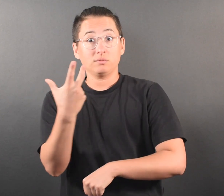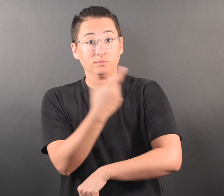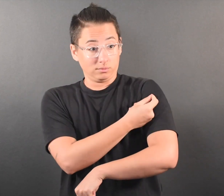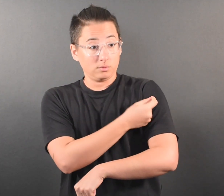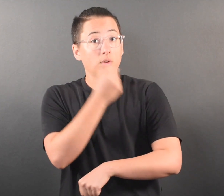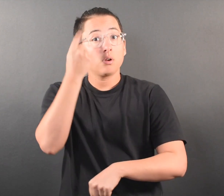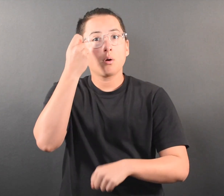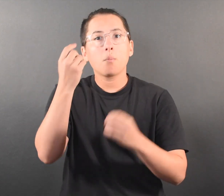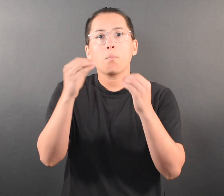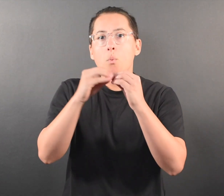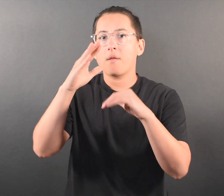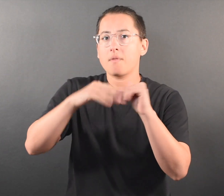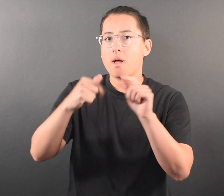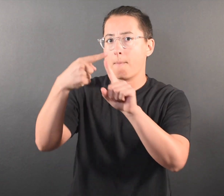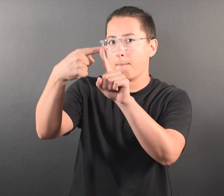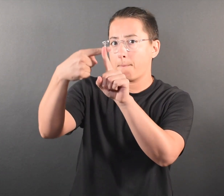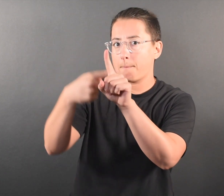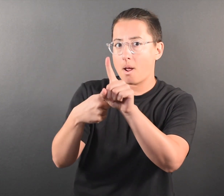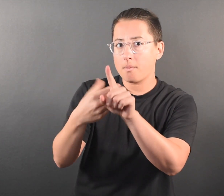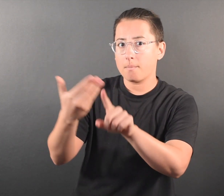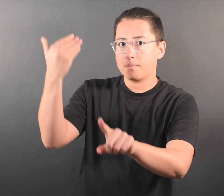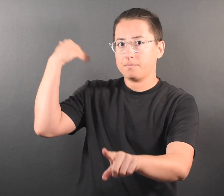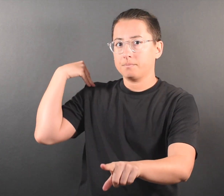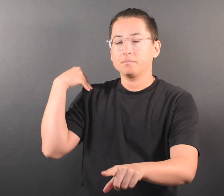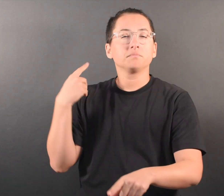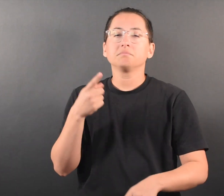If you got the Johnson & Johnson vaccine more than a month ago,